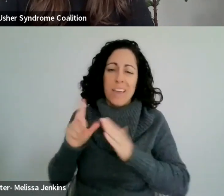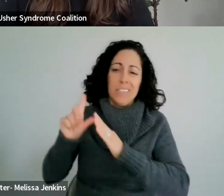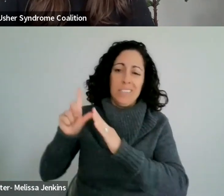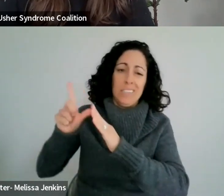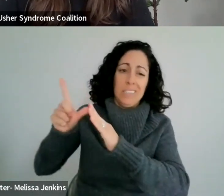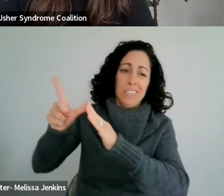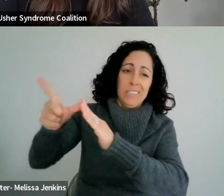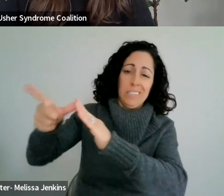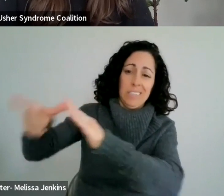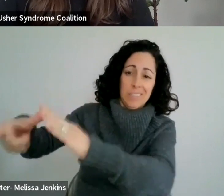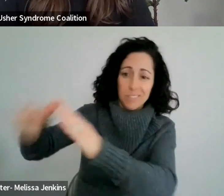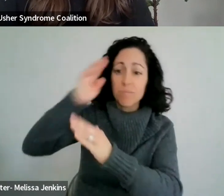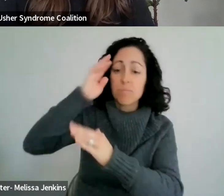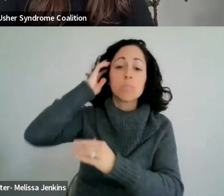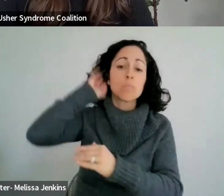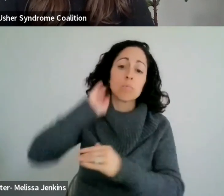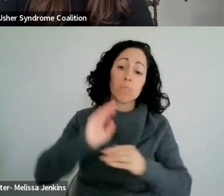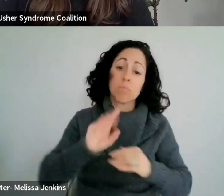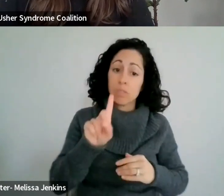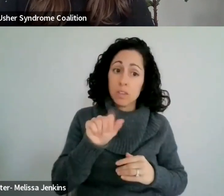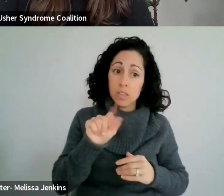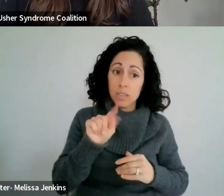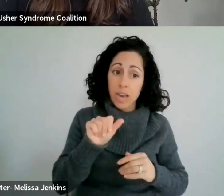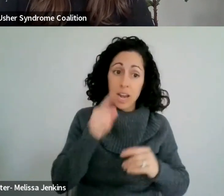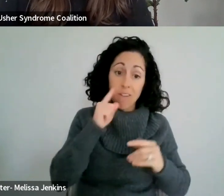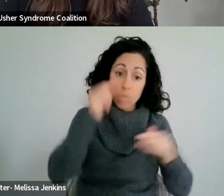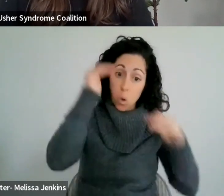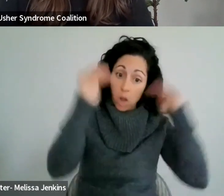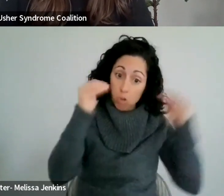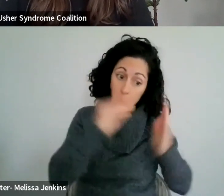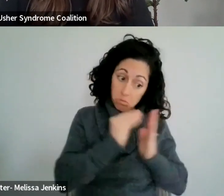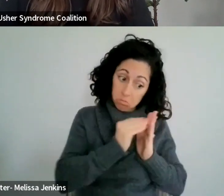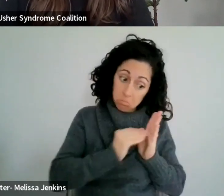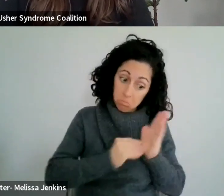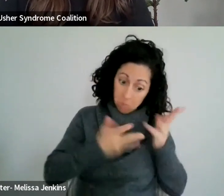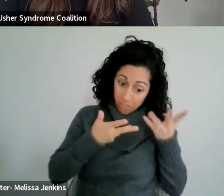once we have data in adults.